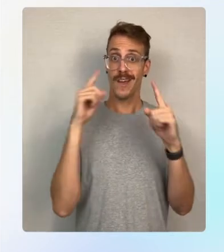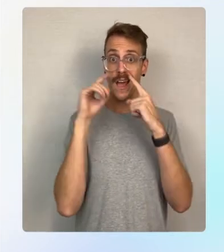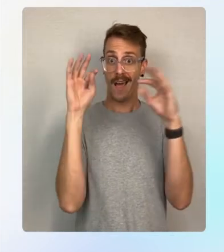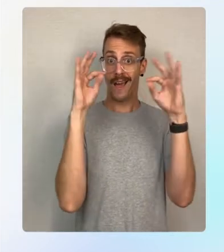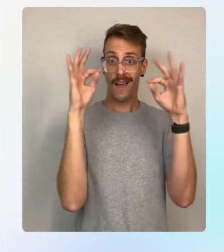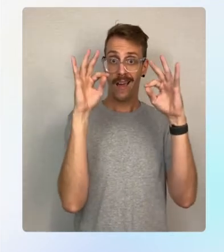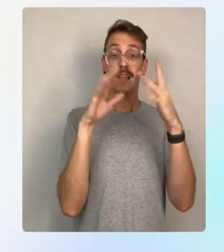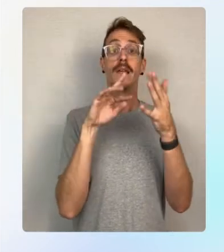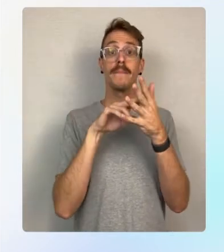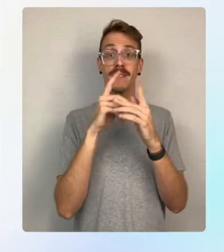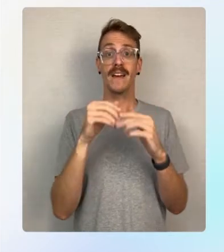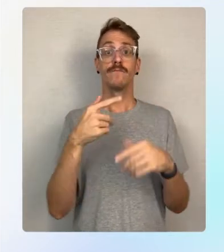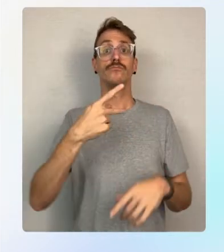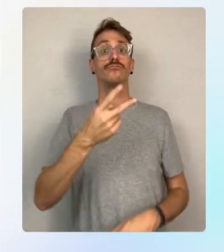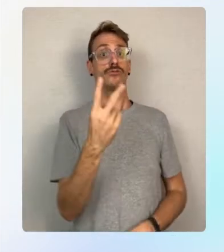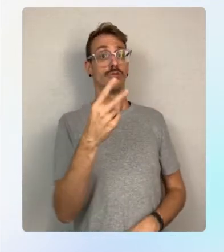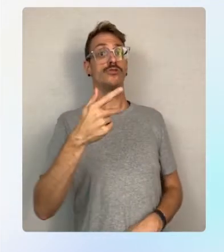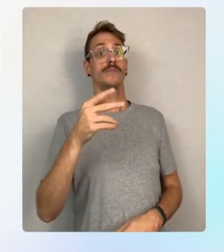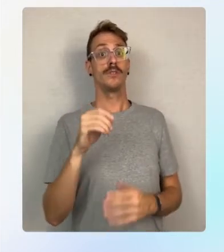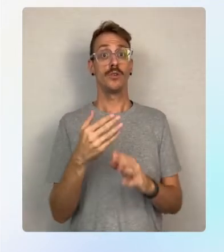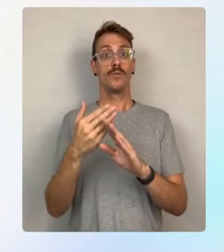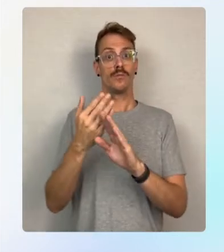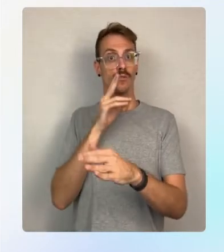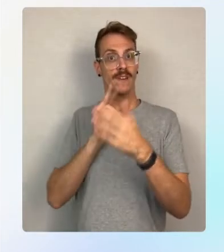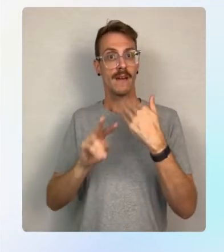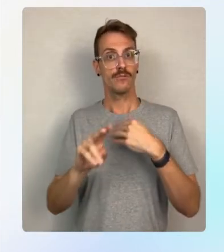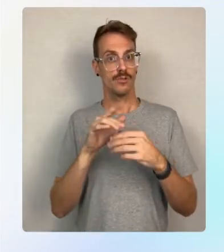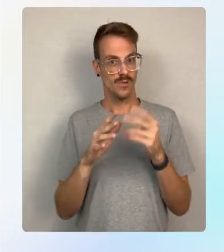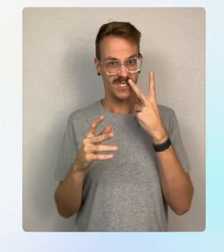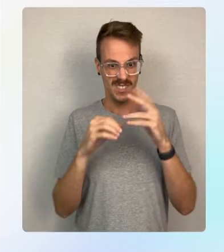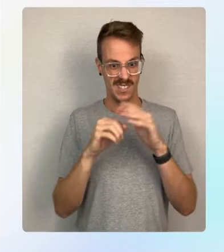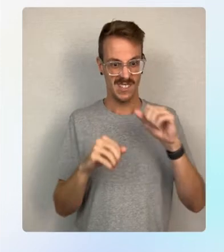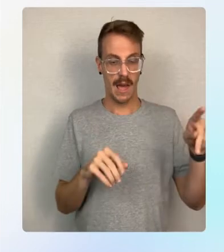This results in two GPU preemptions you see on the application.